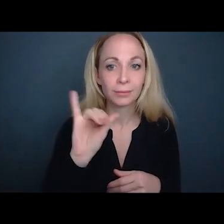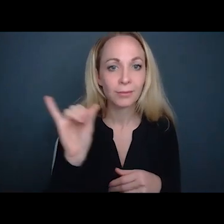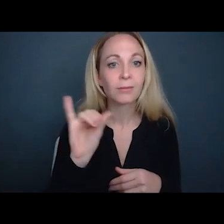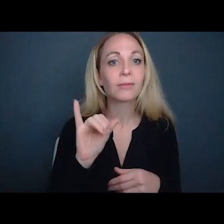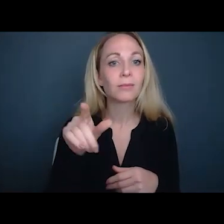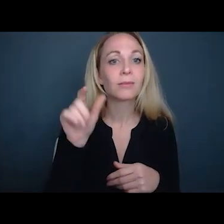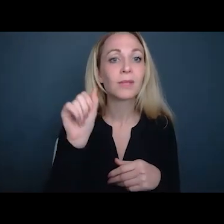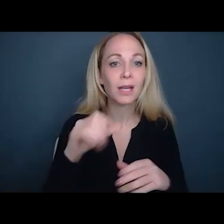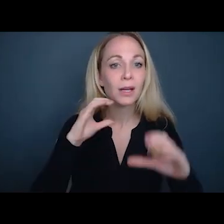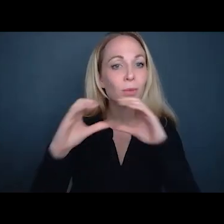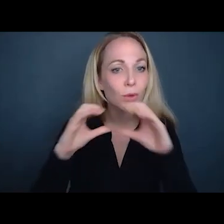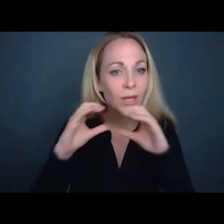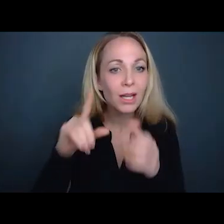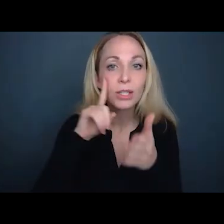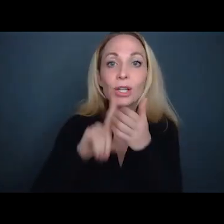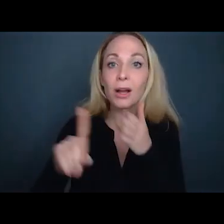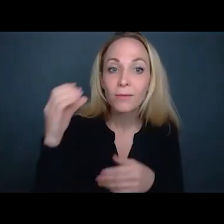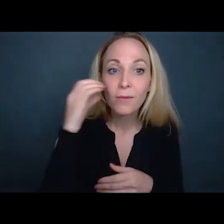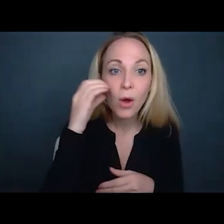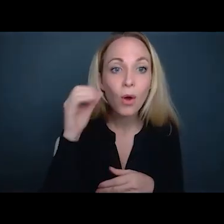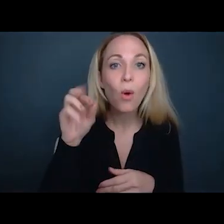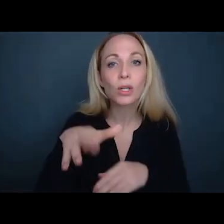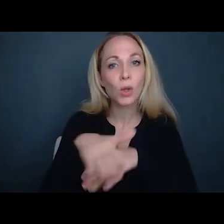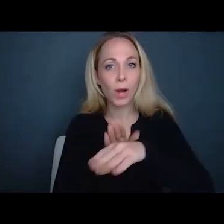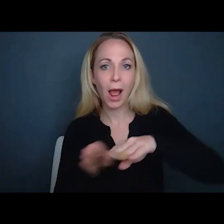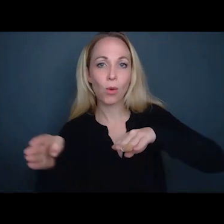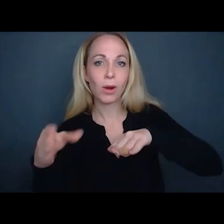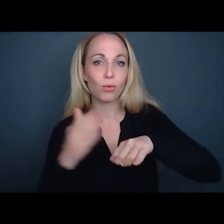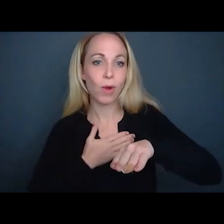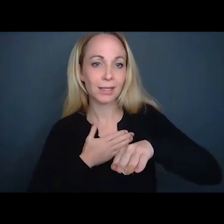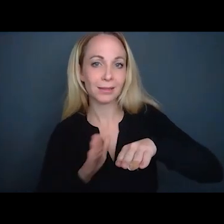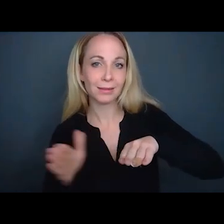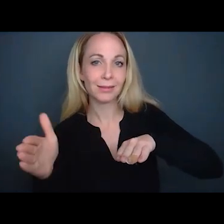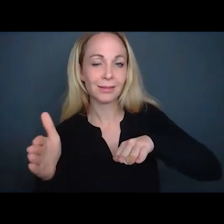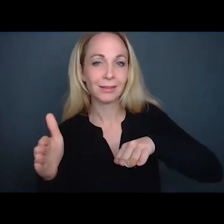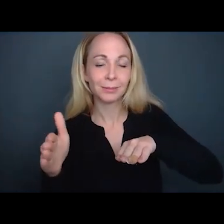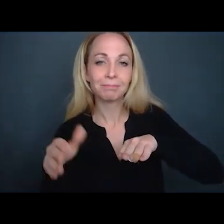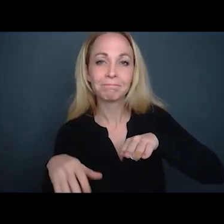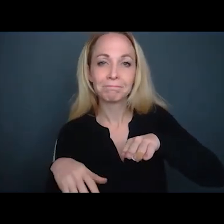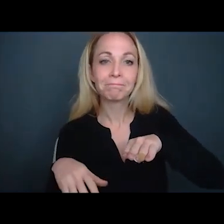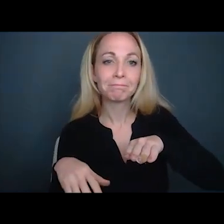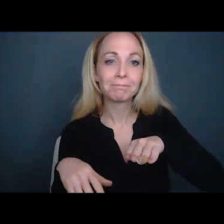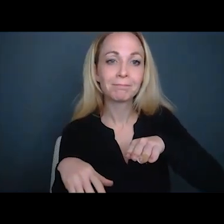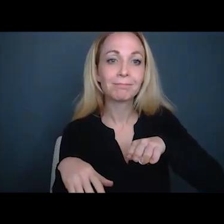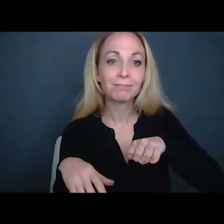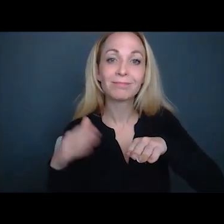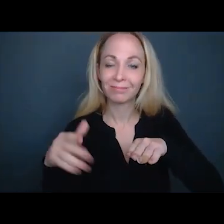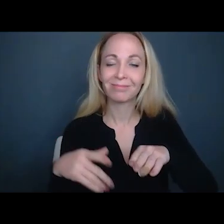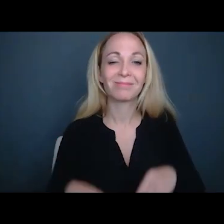to communicate, check phones, or just slow down and rest. Next slide.